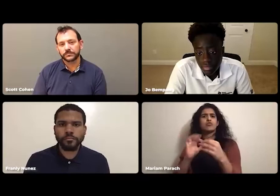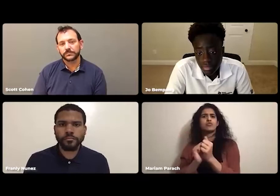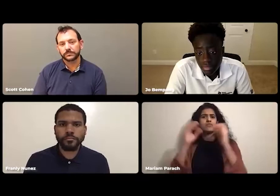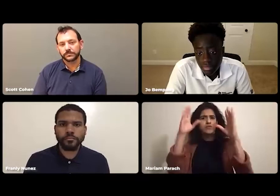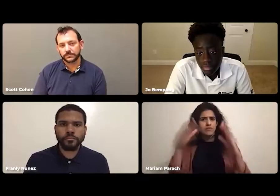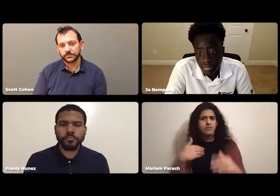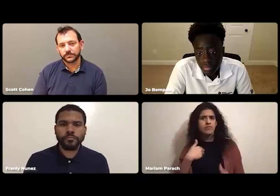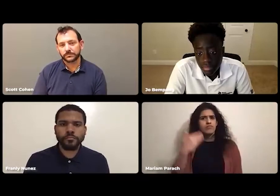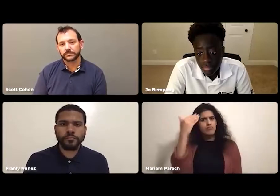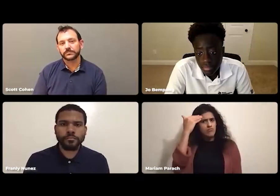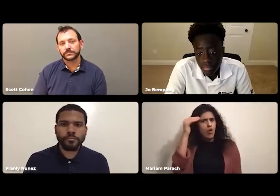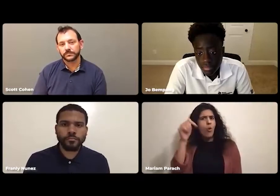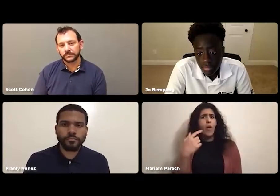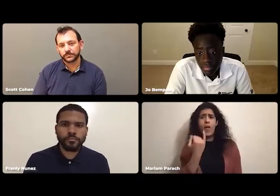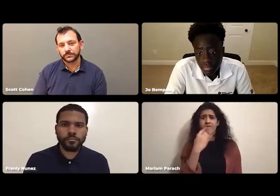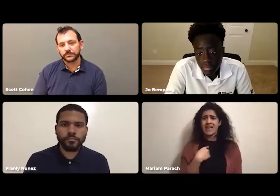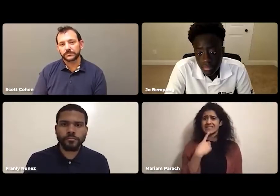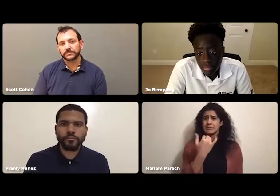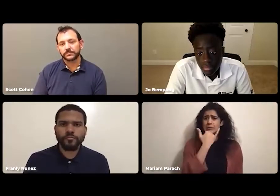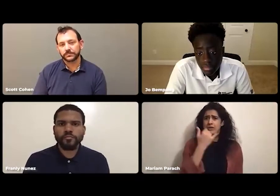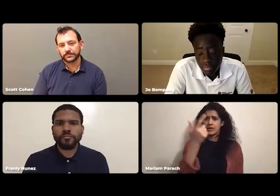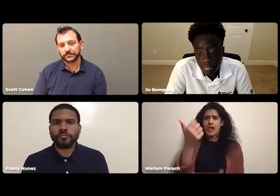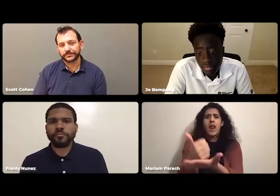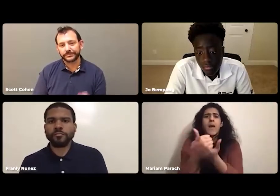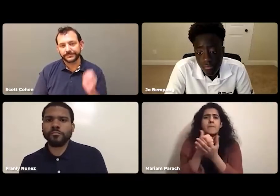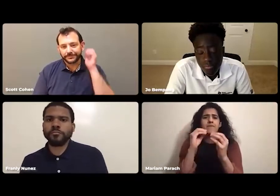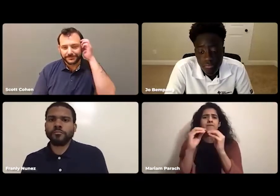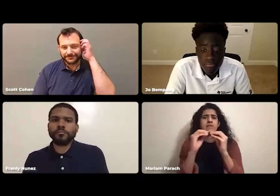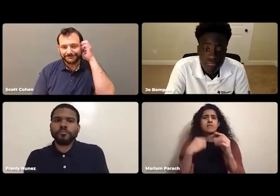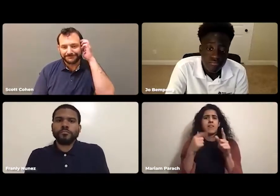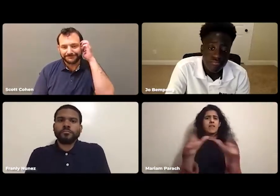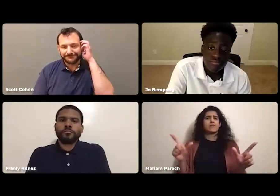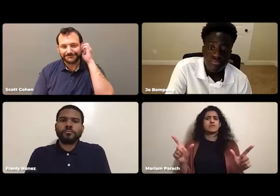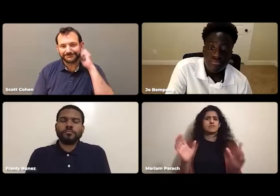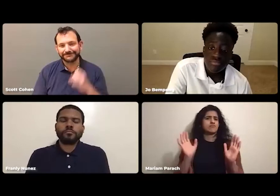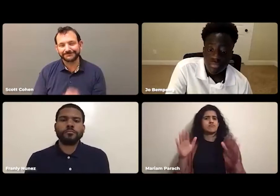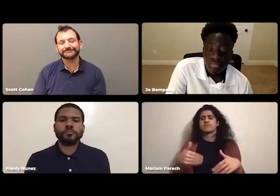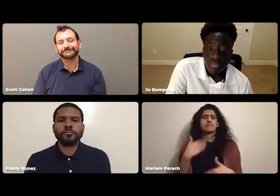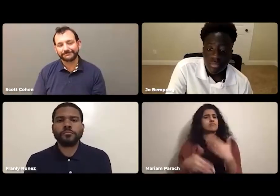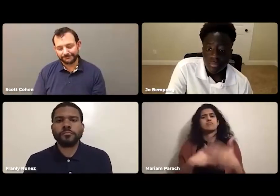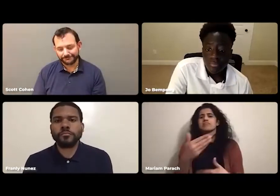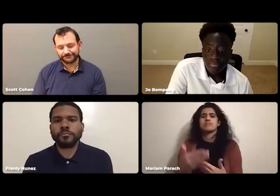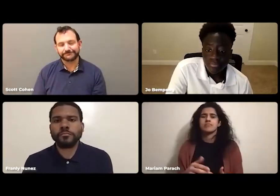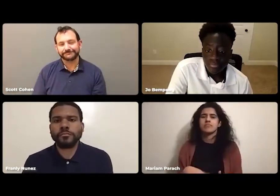At first I wasn't confident, but that confidence grew as I met with the teachers and learned about them.